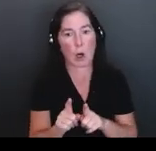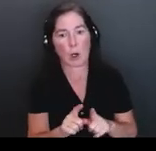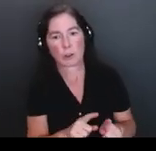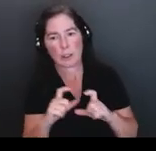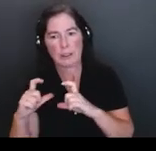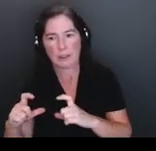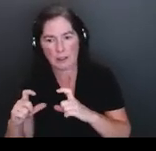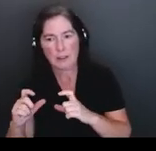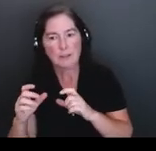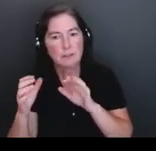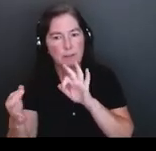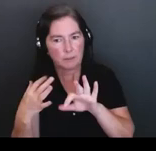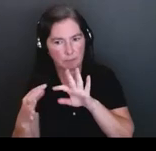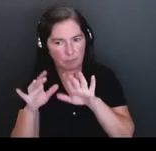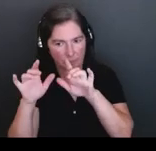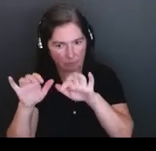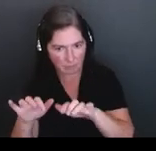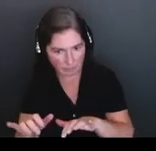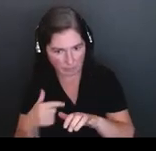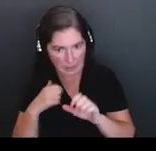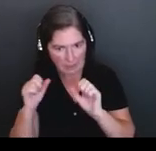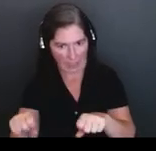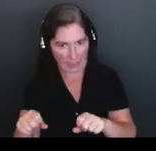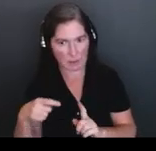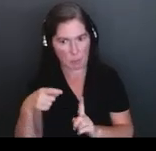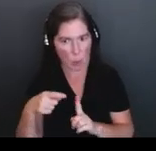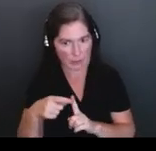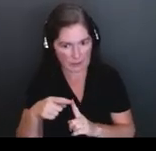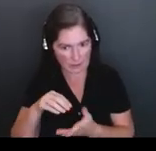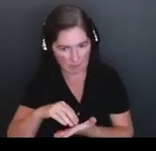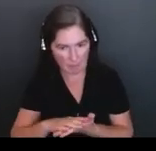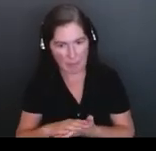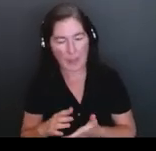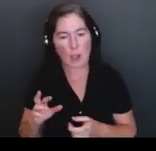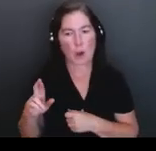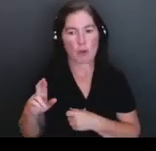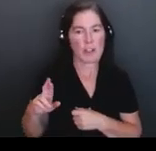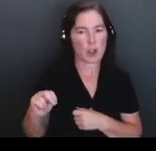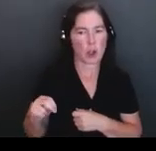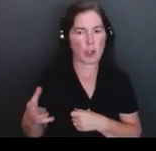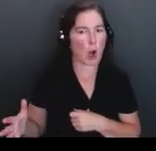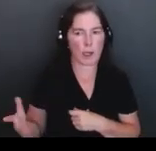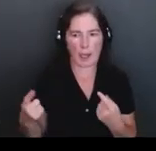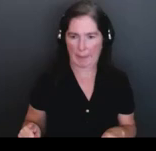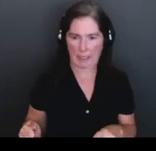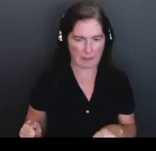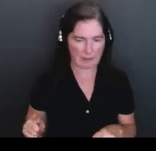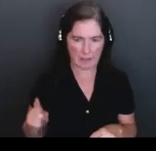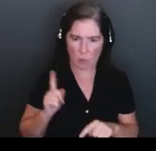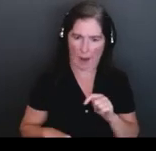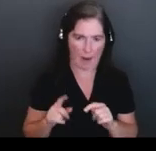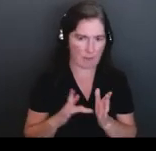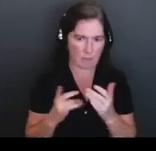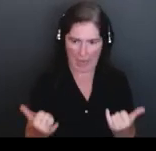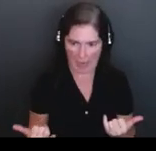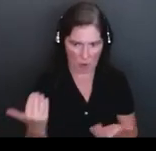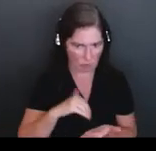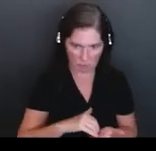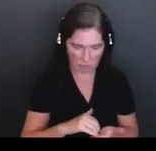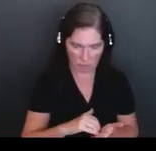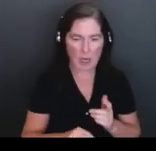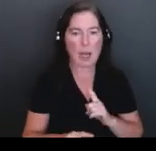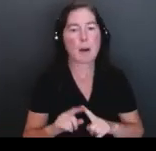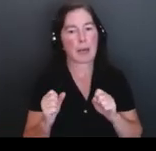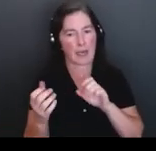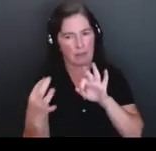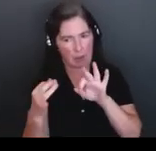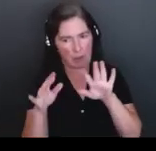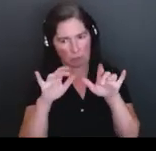open it back up, and take a look so if I open his work now I get some more options here, as well. This is where Brian and I both have editing access to this document because this is that one where